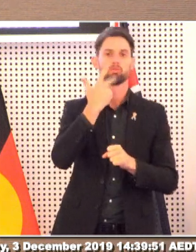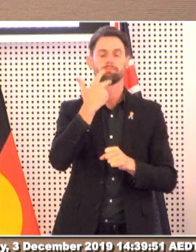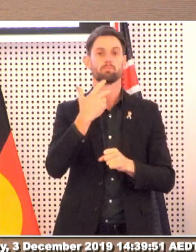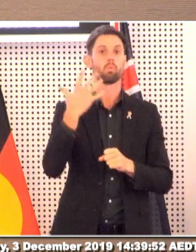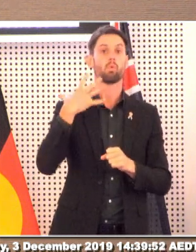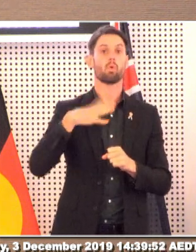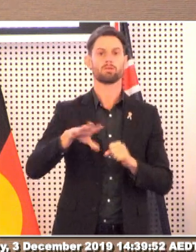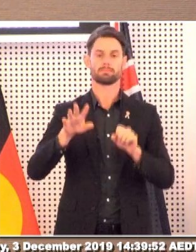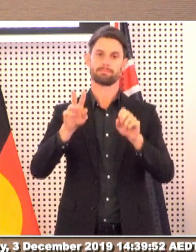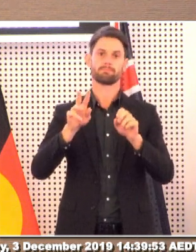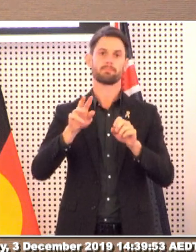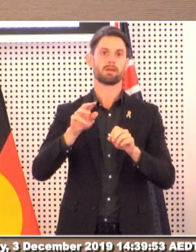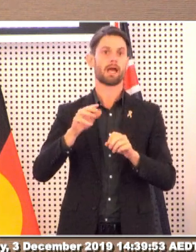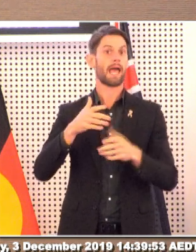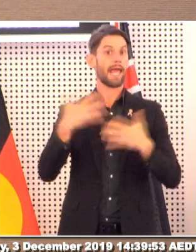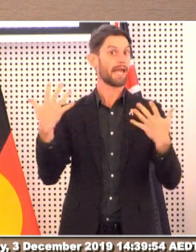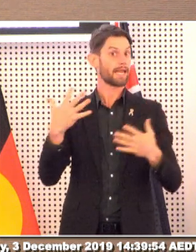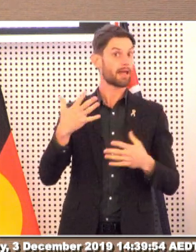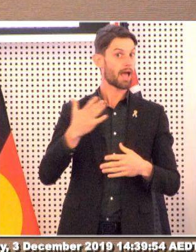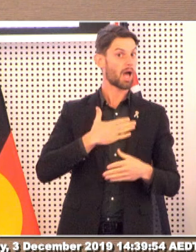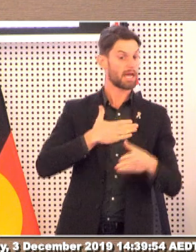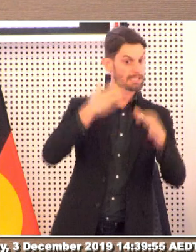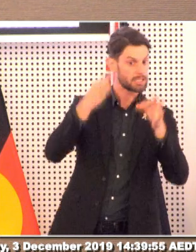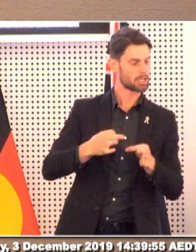decisions, then we will outline that in terms of the charter rights.